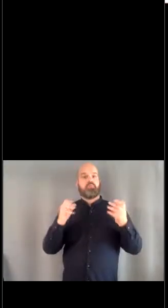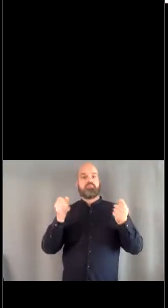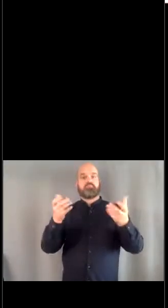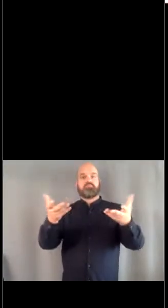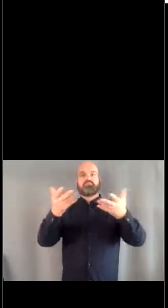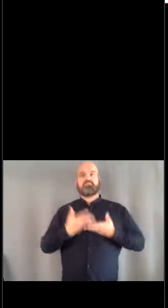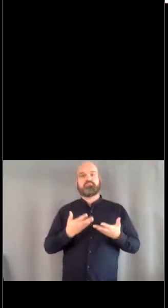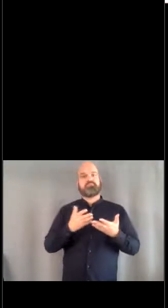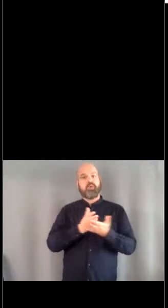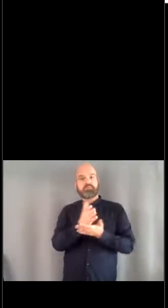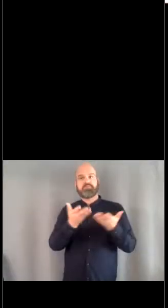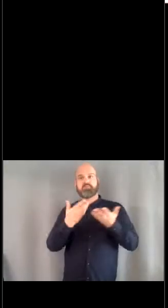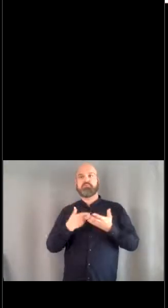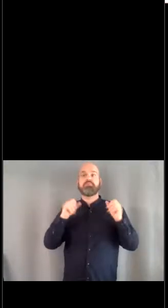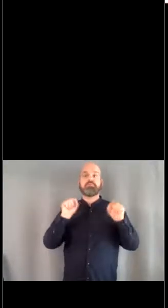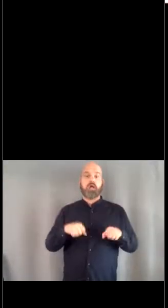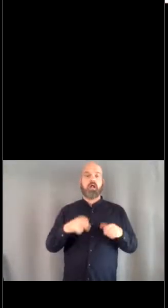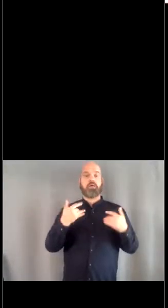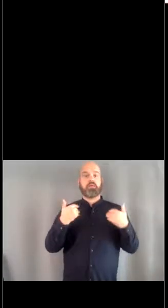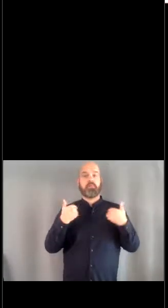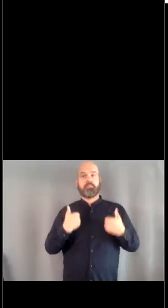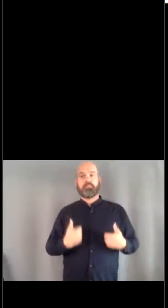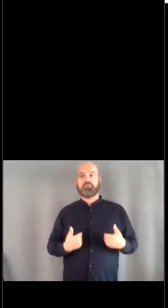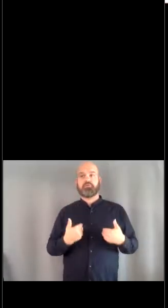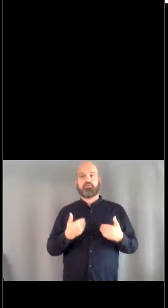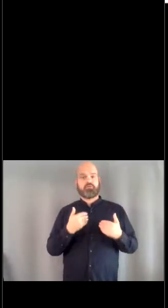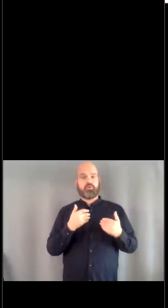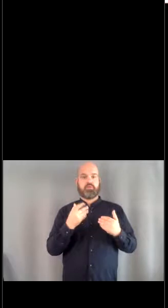grants for the caregiver and not the person with the disability